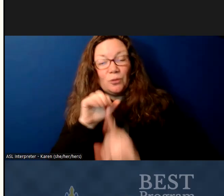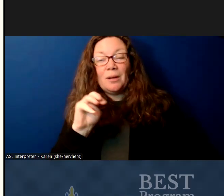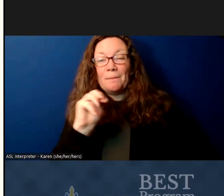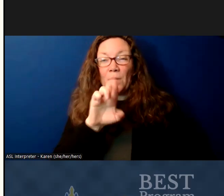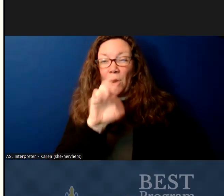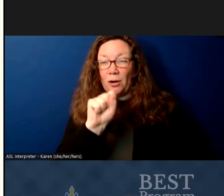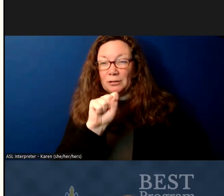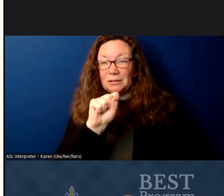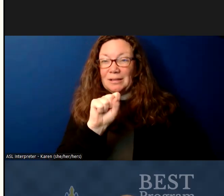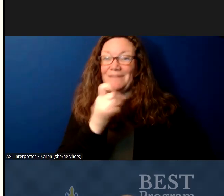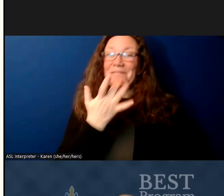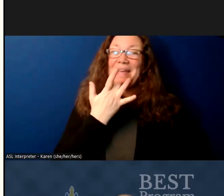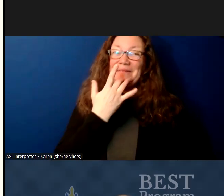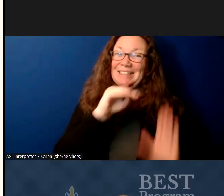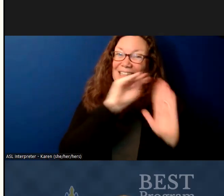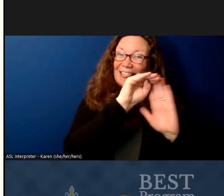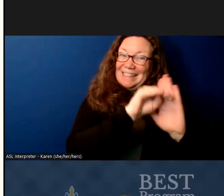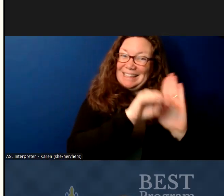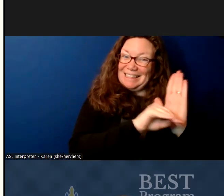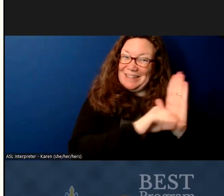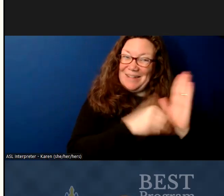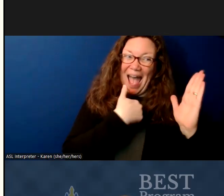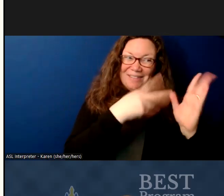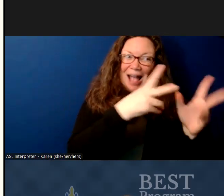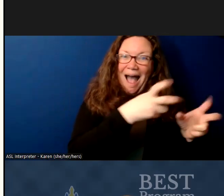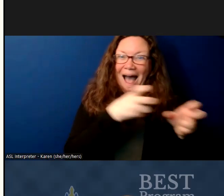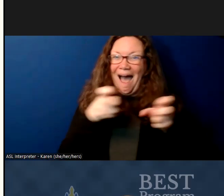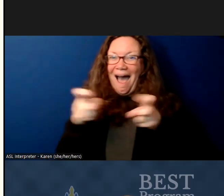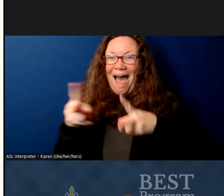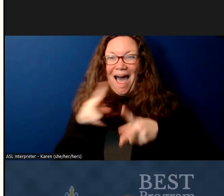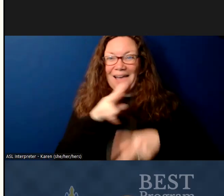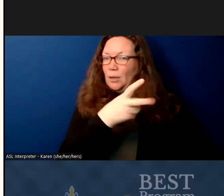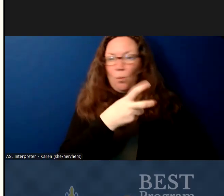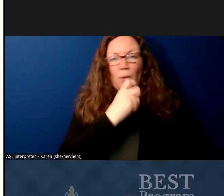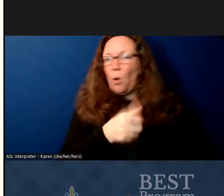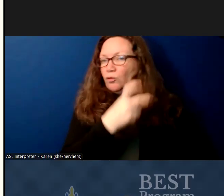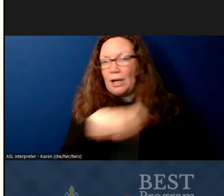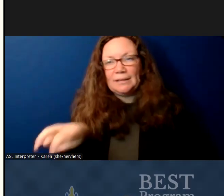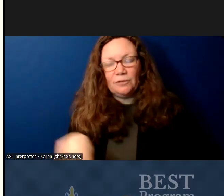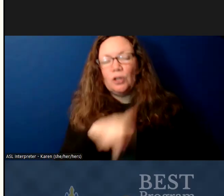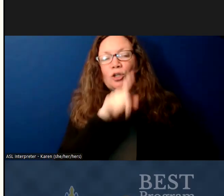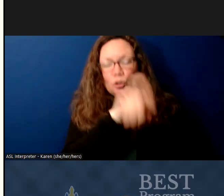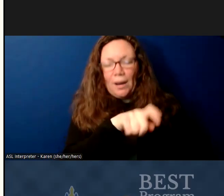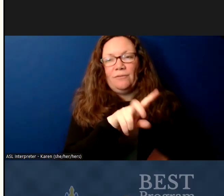We have shared here instructions on how to do that. Also, we have included the Mars Mosaic transaction